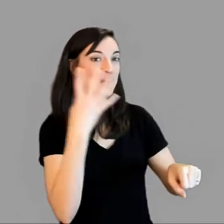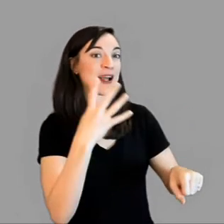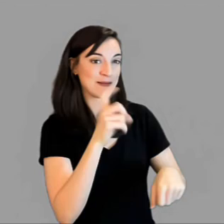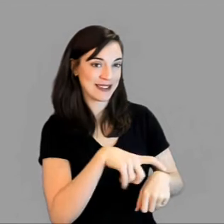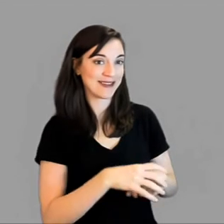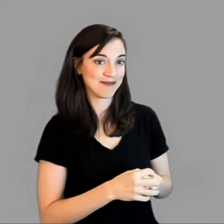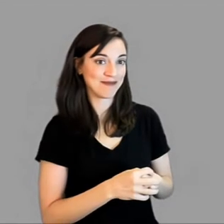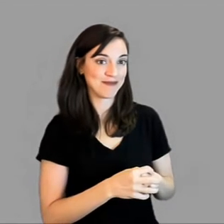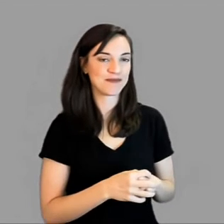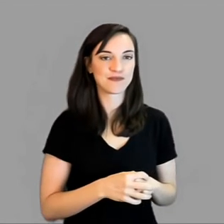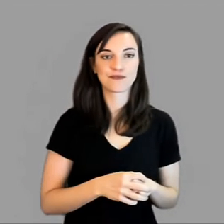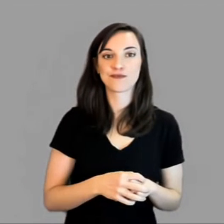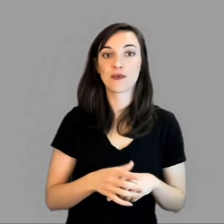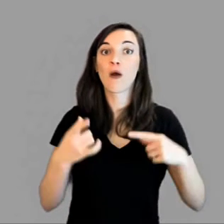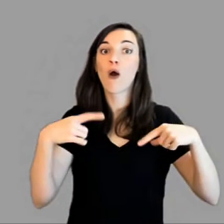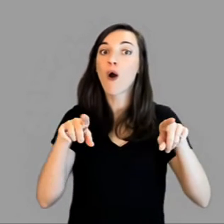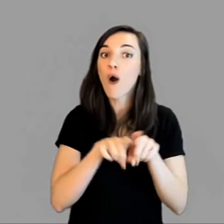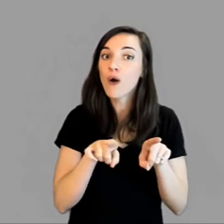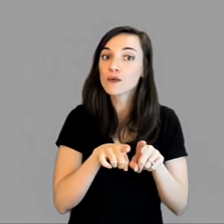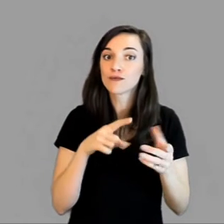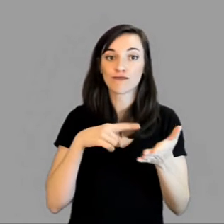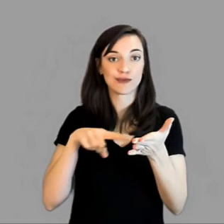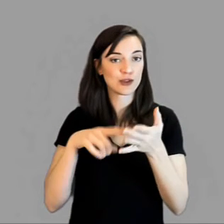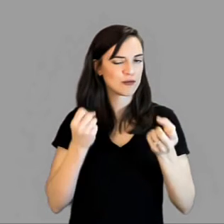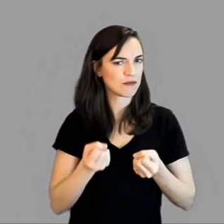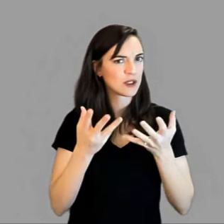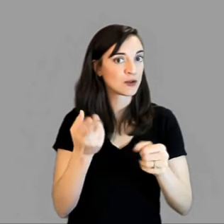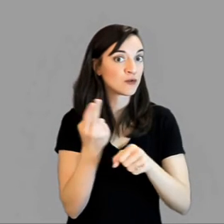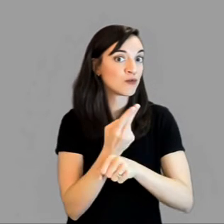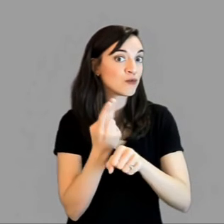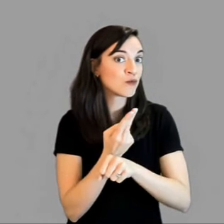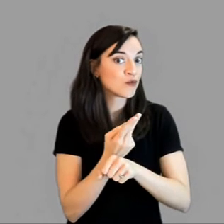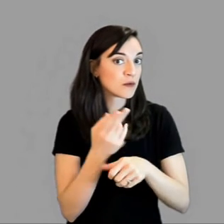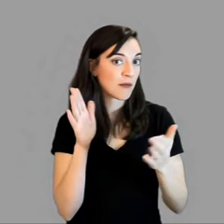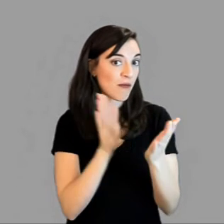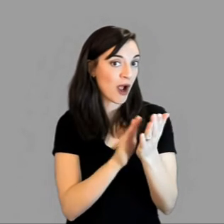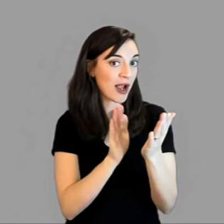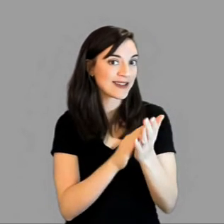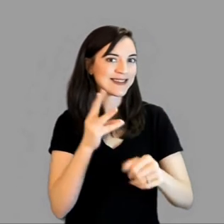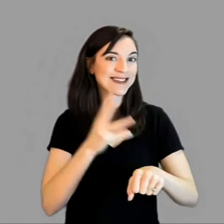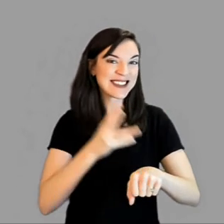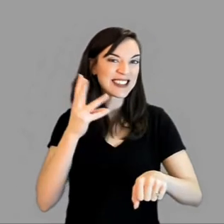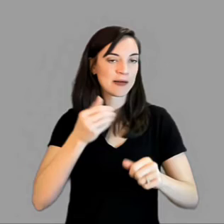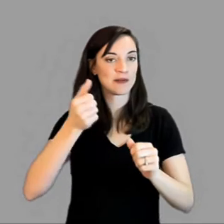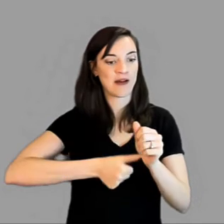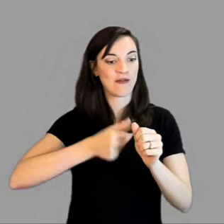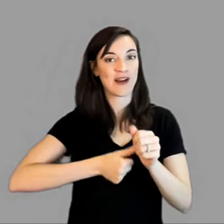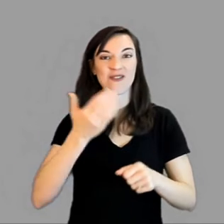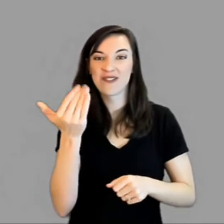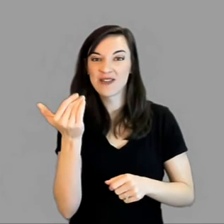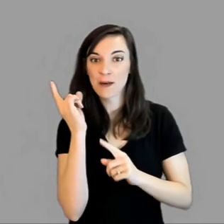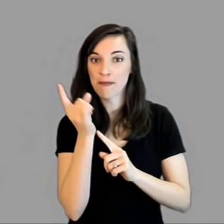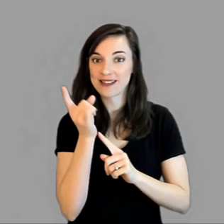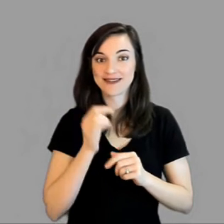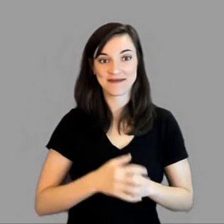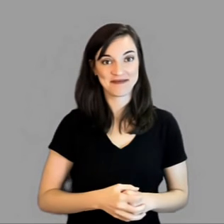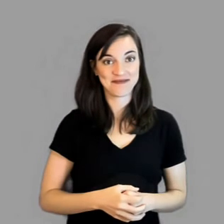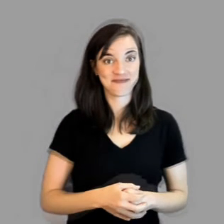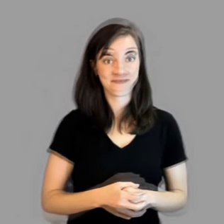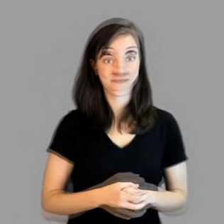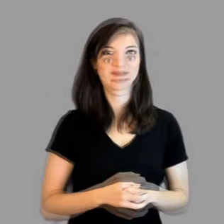Research also recommends to use 6 praise statements every 15 minutes.